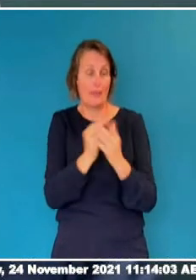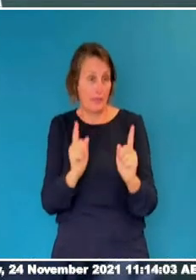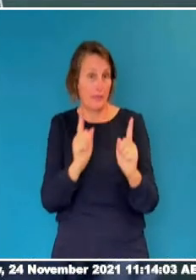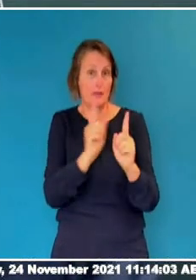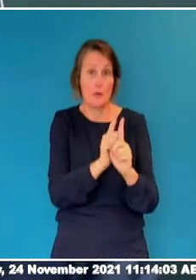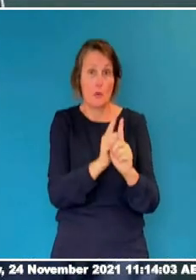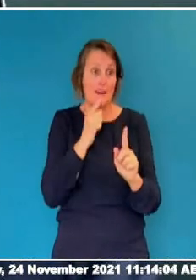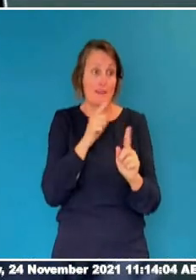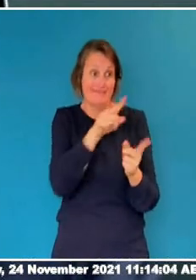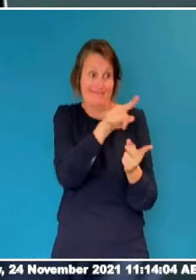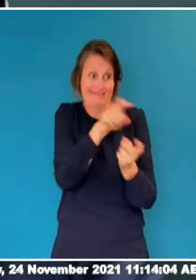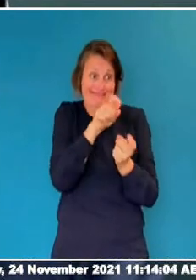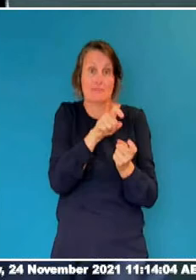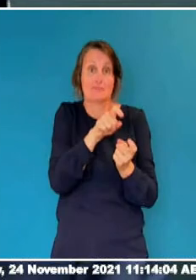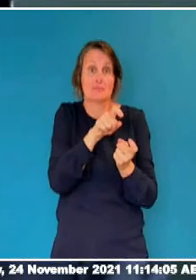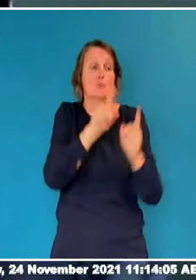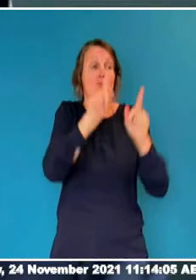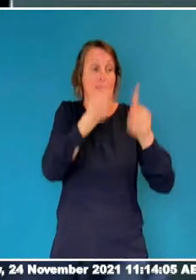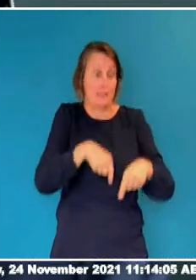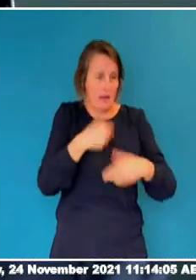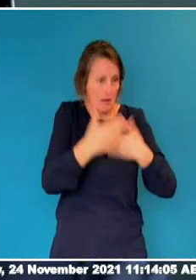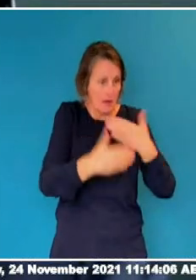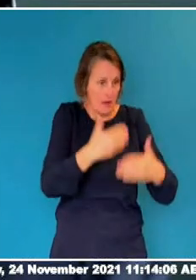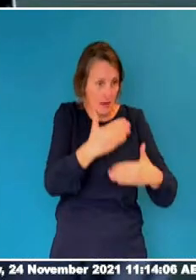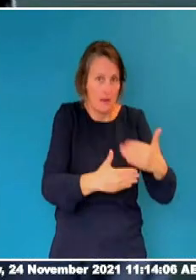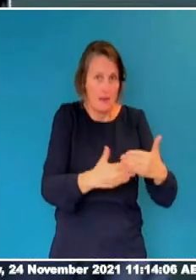employment. In many instances it's a journey.